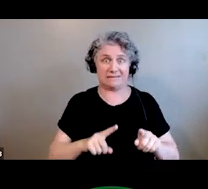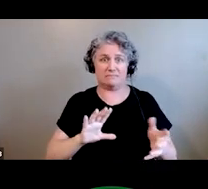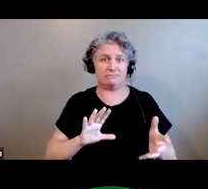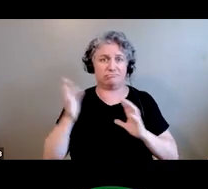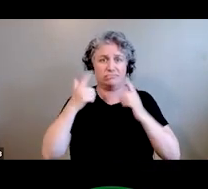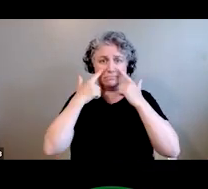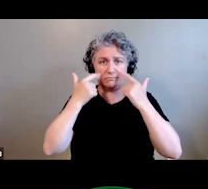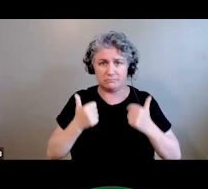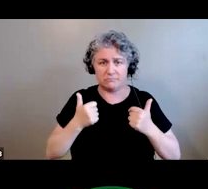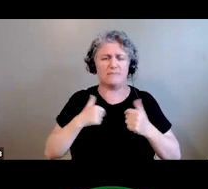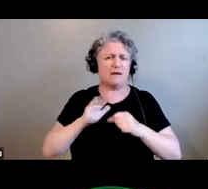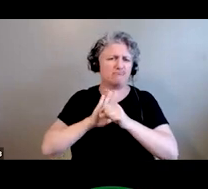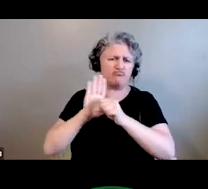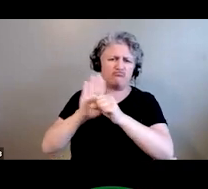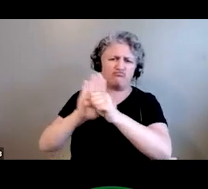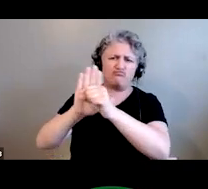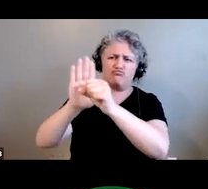community or be part of the society.